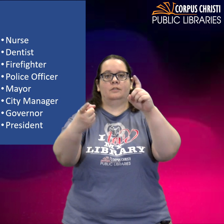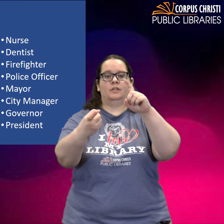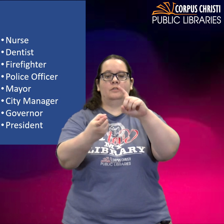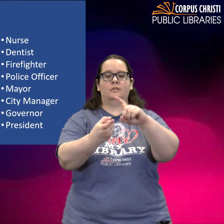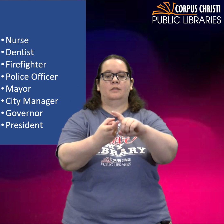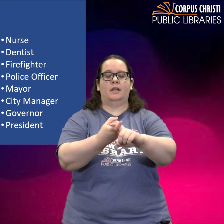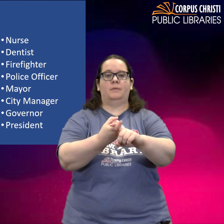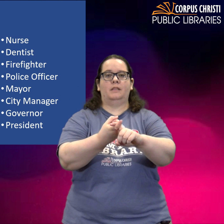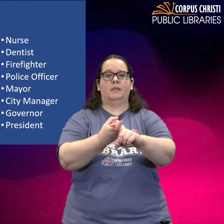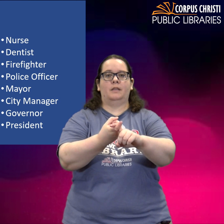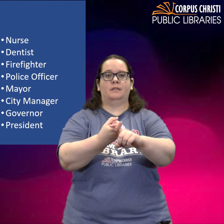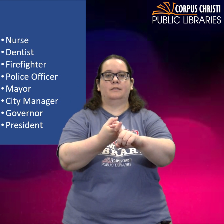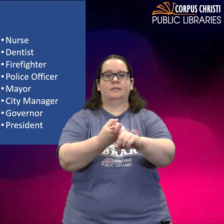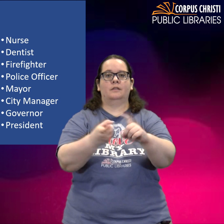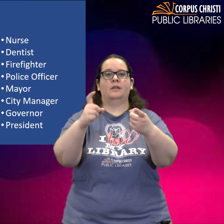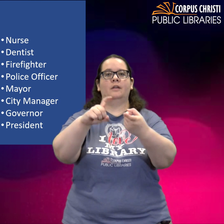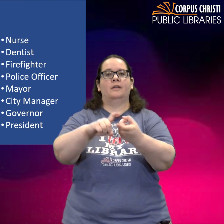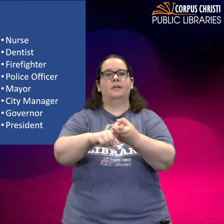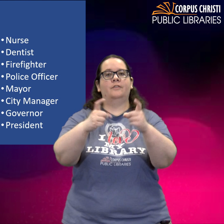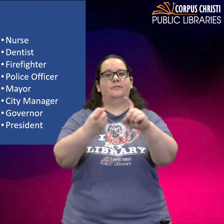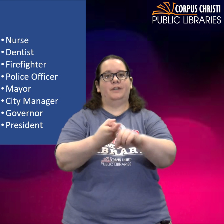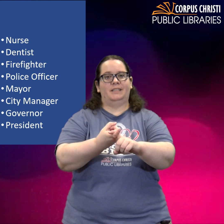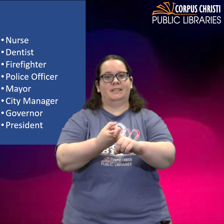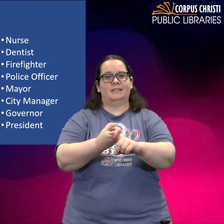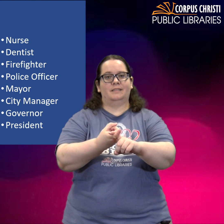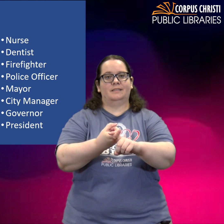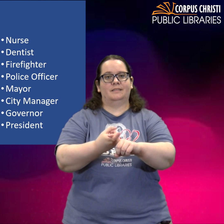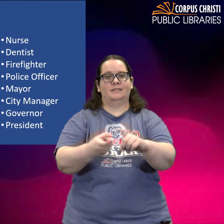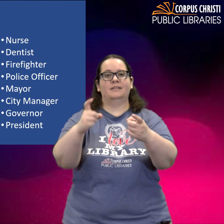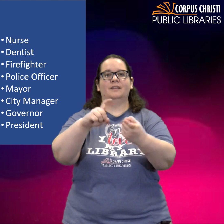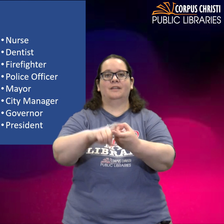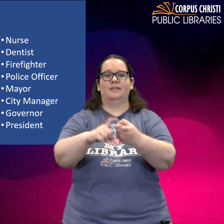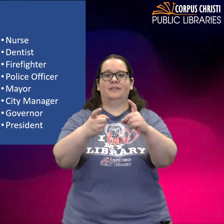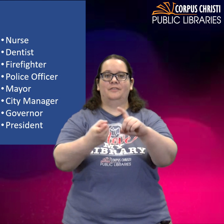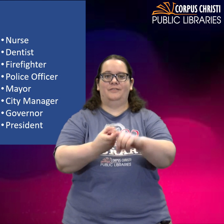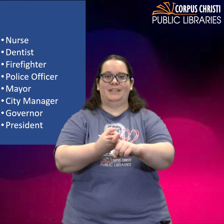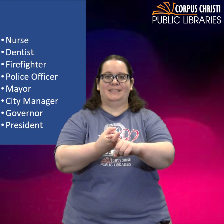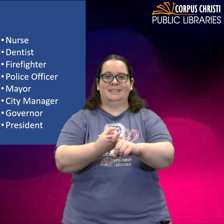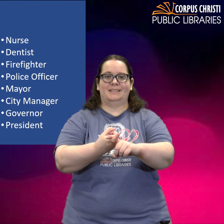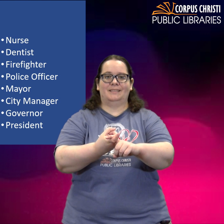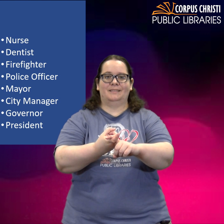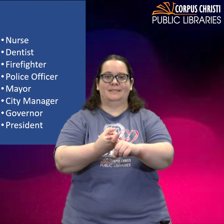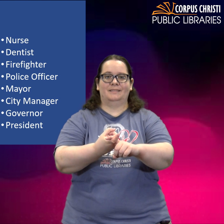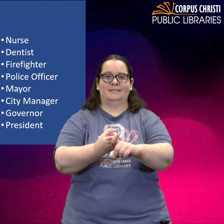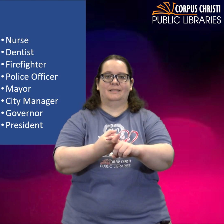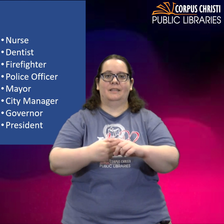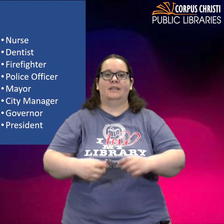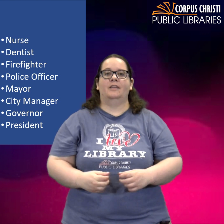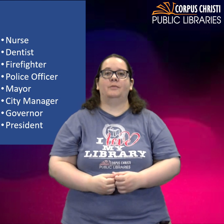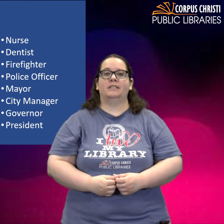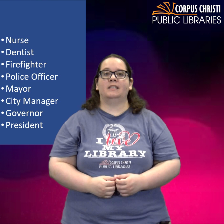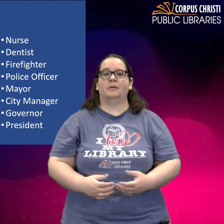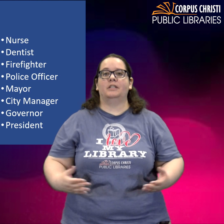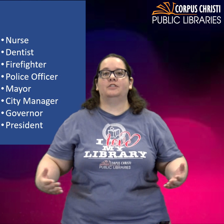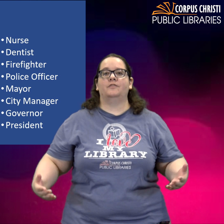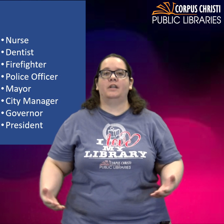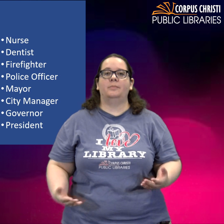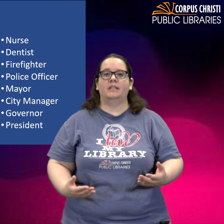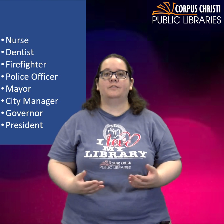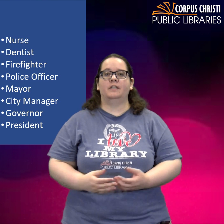turn and meet them again. Friends. If you want to say someone is your very best friend,